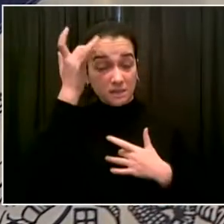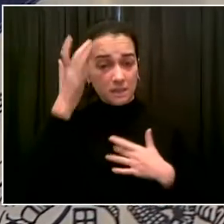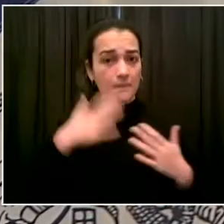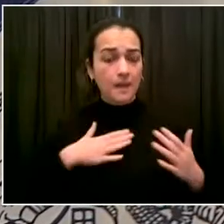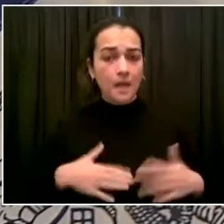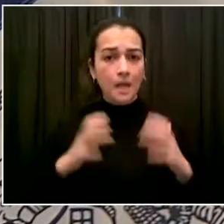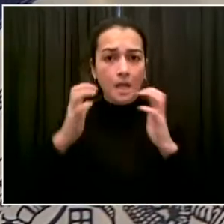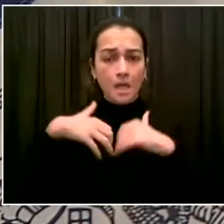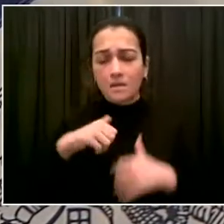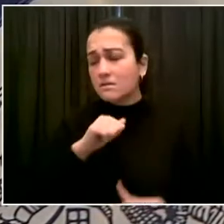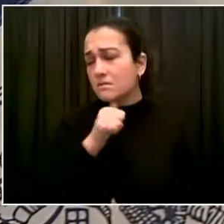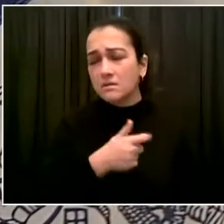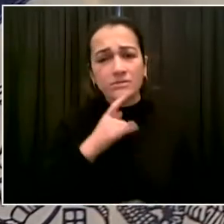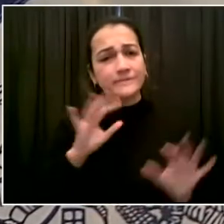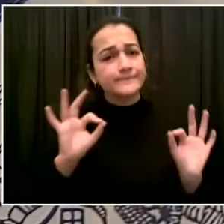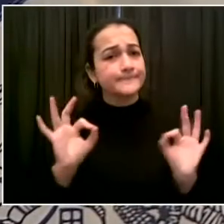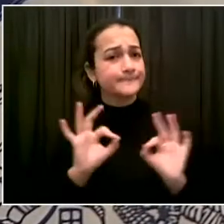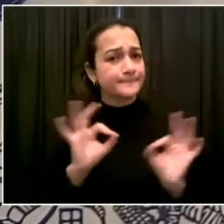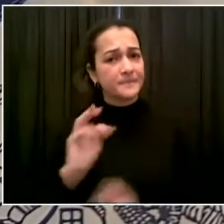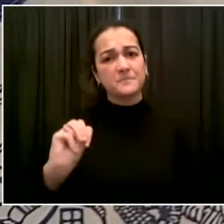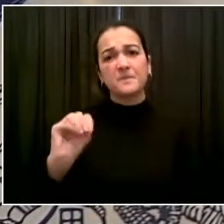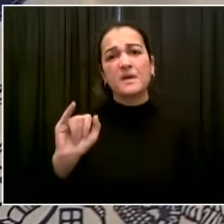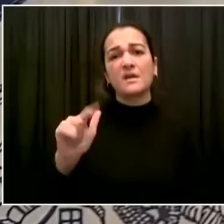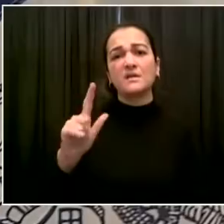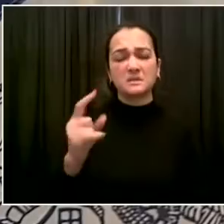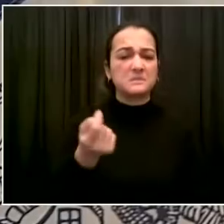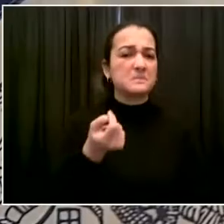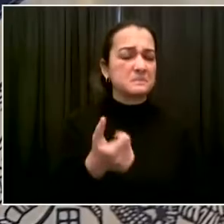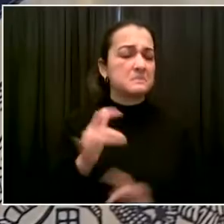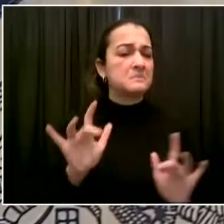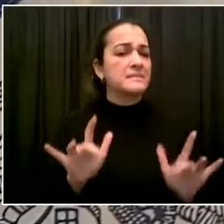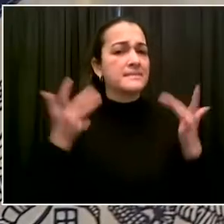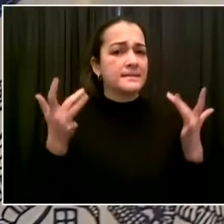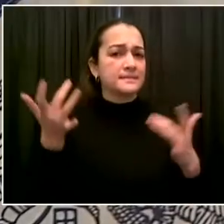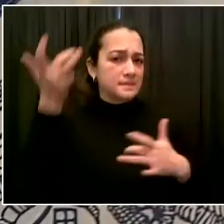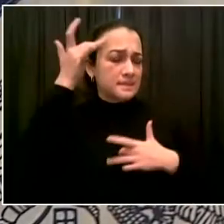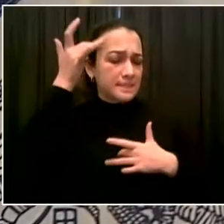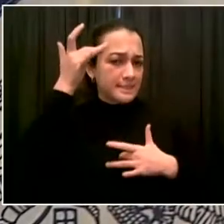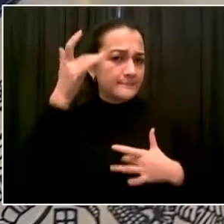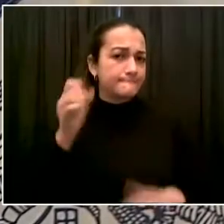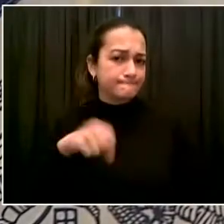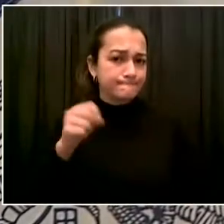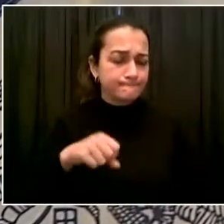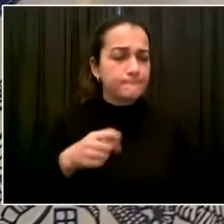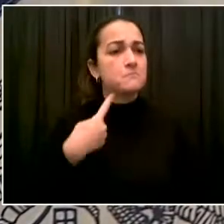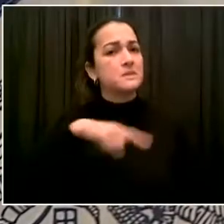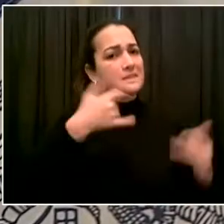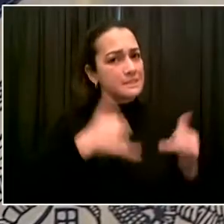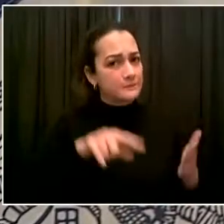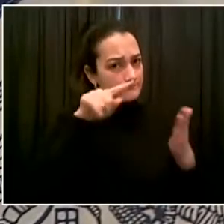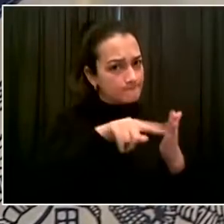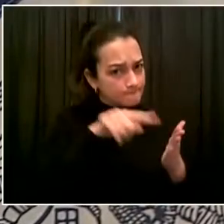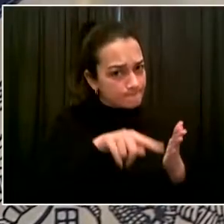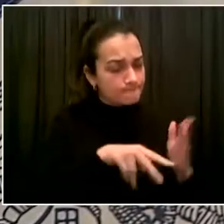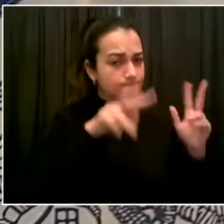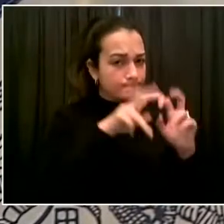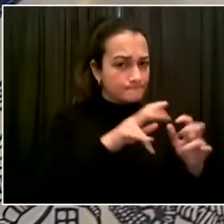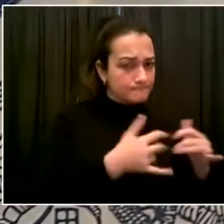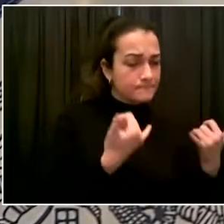EXPERIENCED PREVIOUSLY. A LOT OF RESEARCH